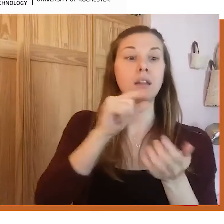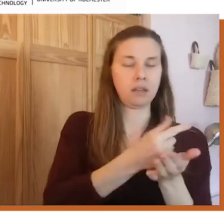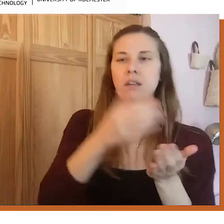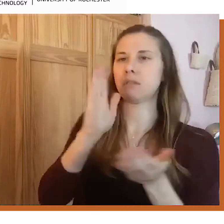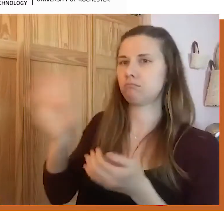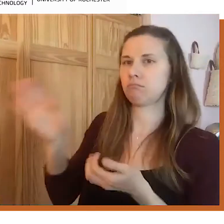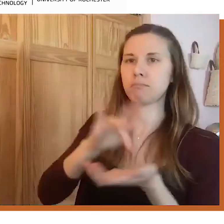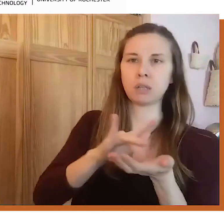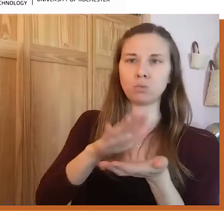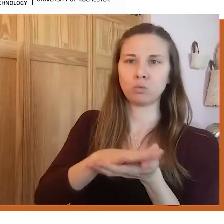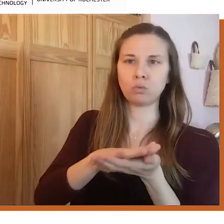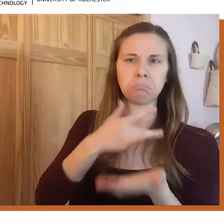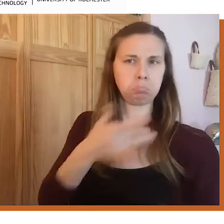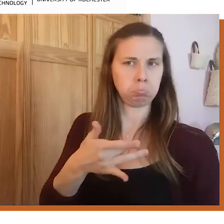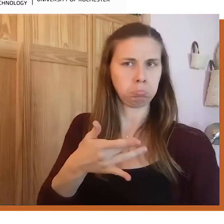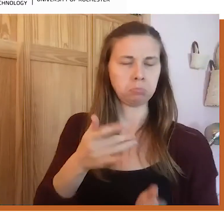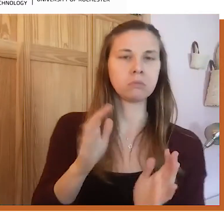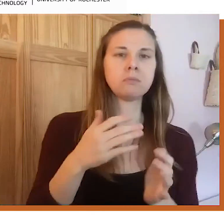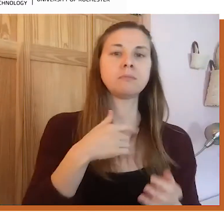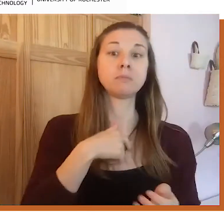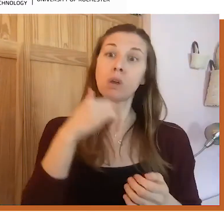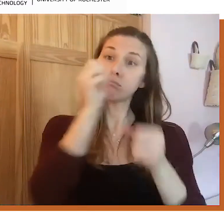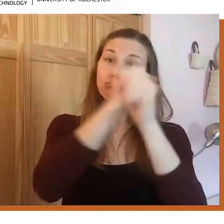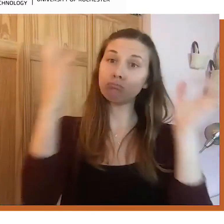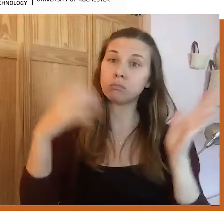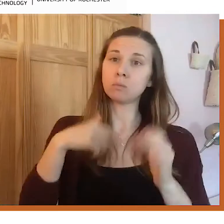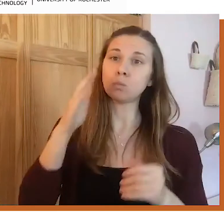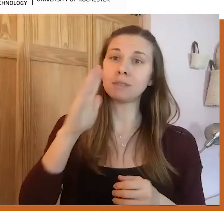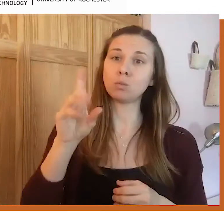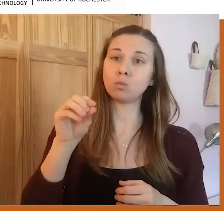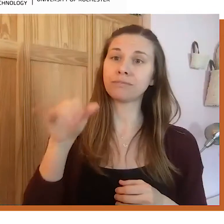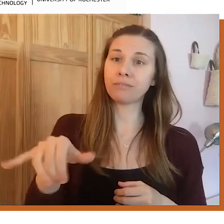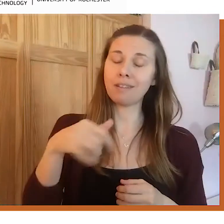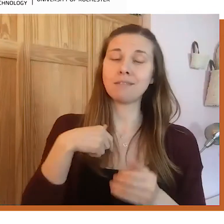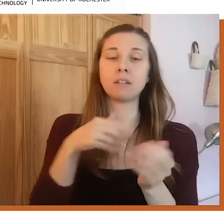I wanted to have that completed so that I could apply to medical school as soon as I graduated,